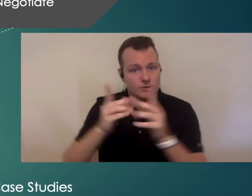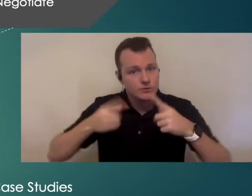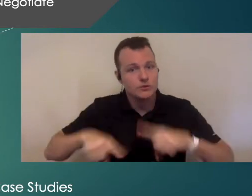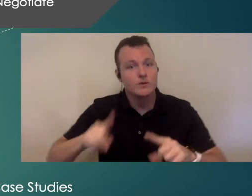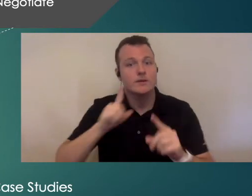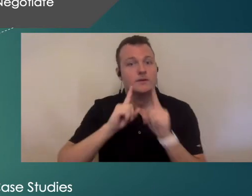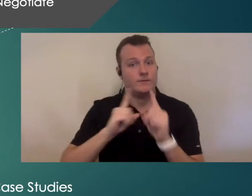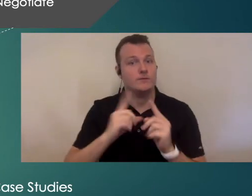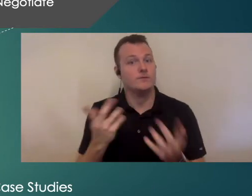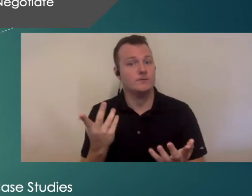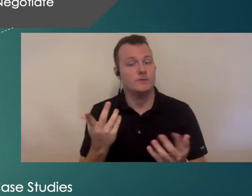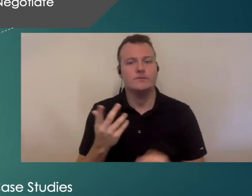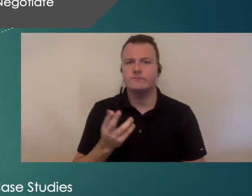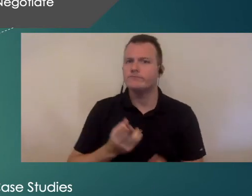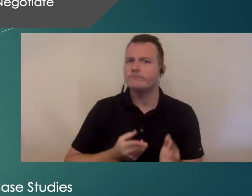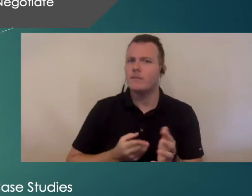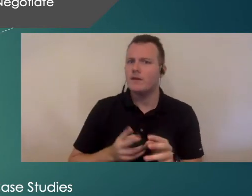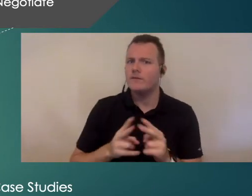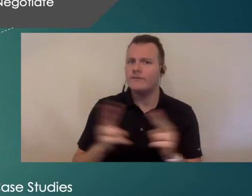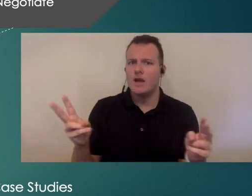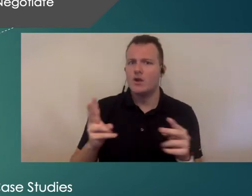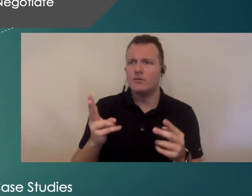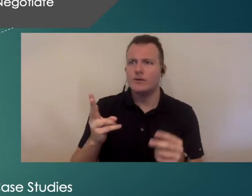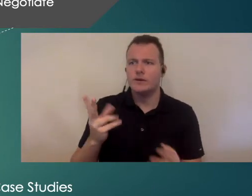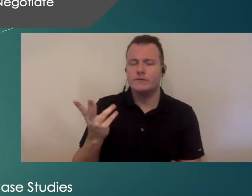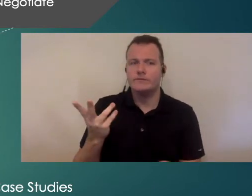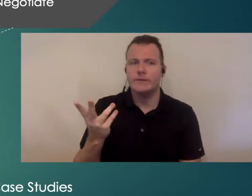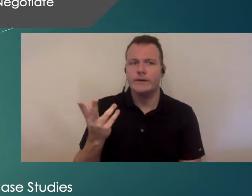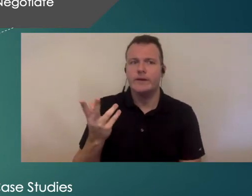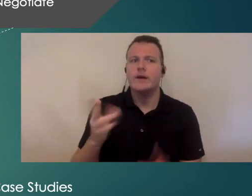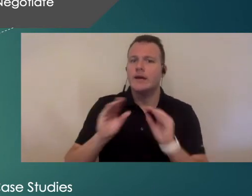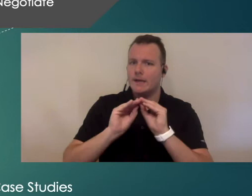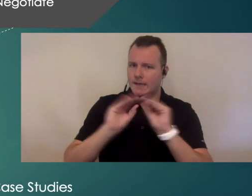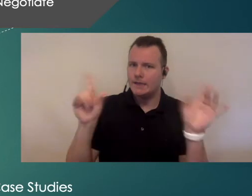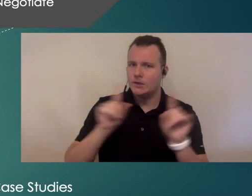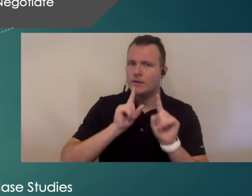these are very concrete answers, and if you're not sure, you can always google